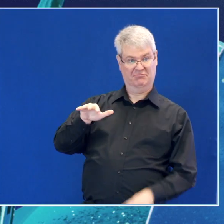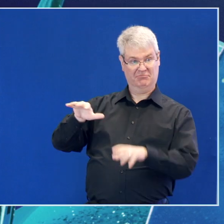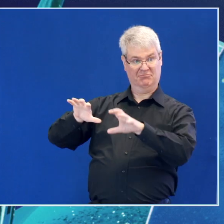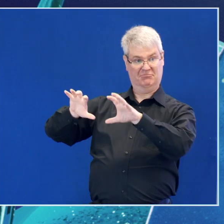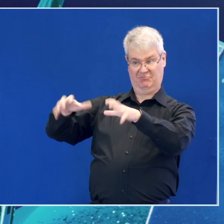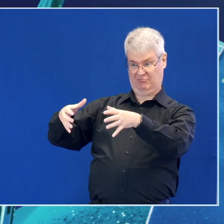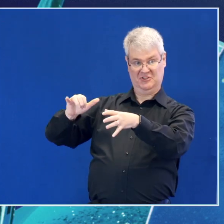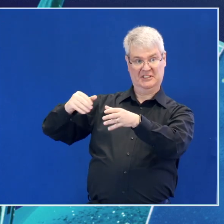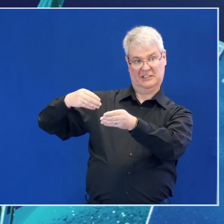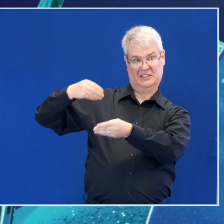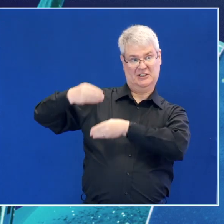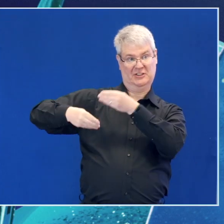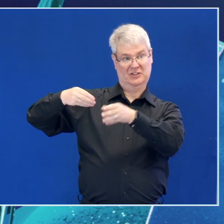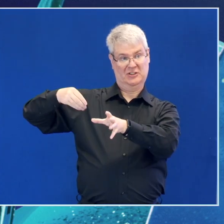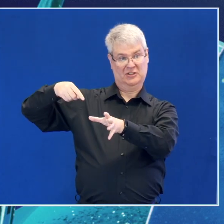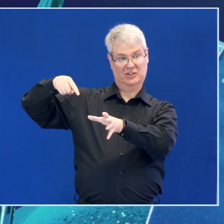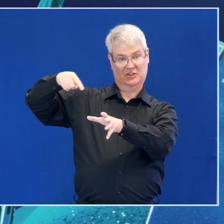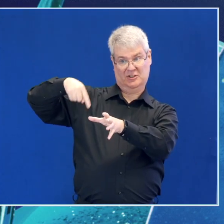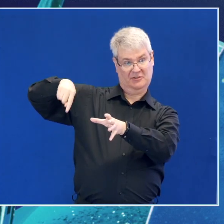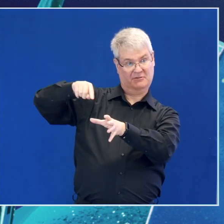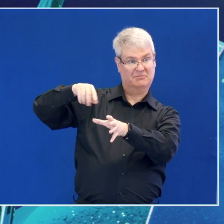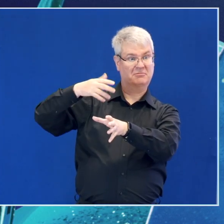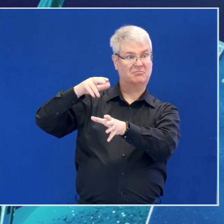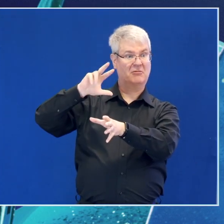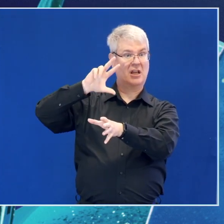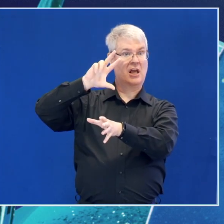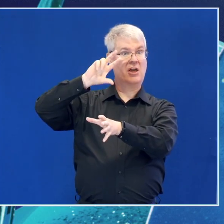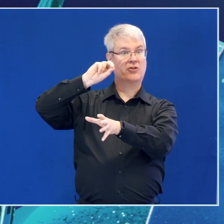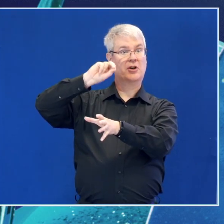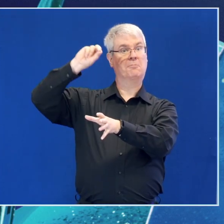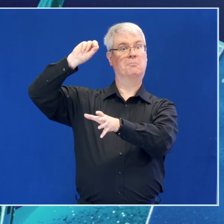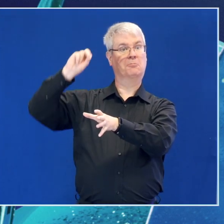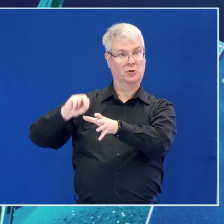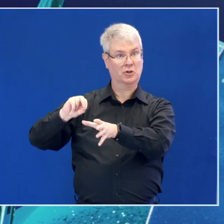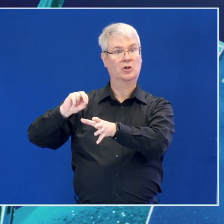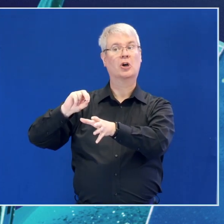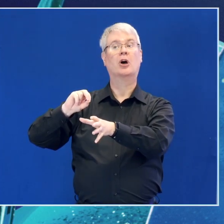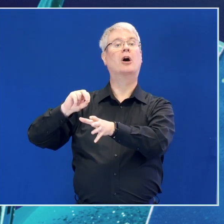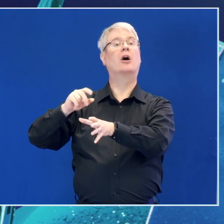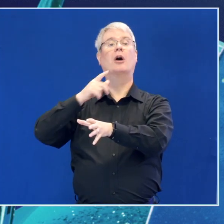up 30% of our workforce. Those numbers are as of 2025.